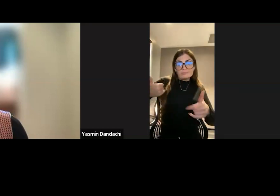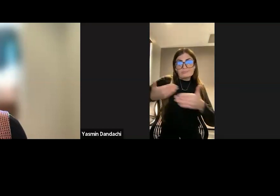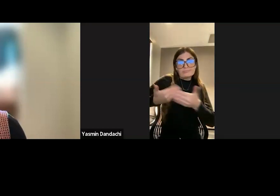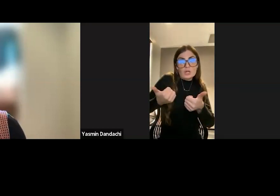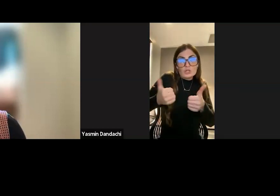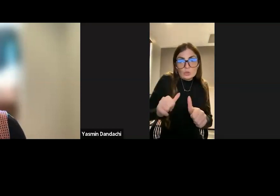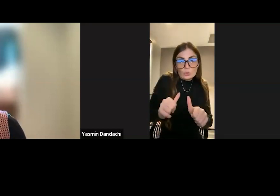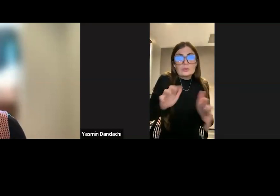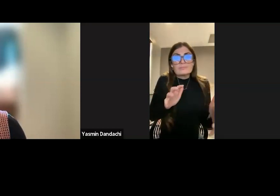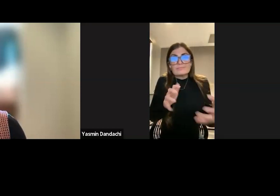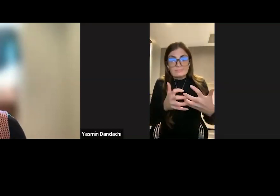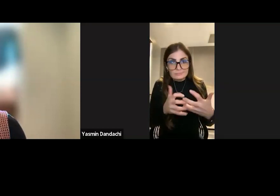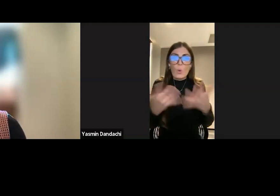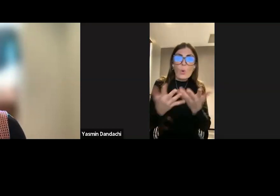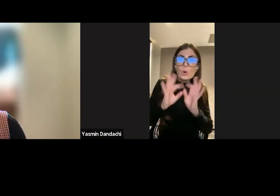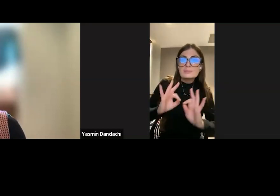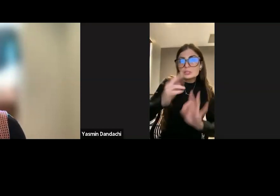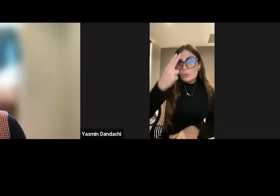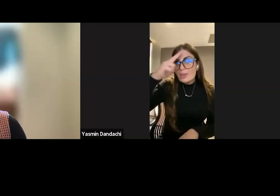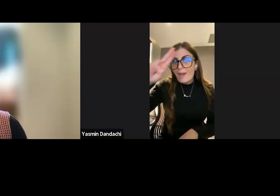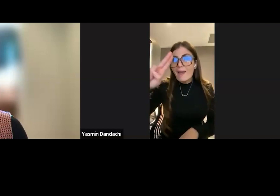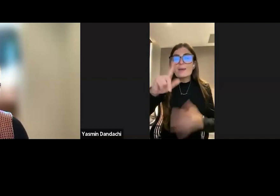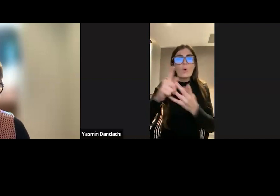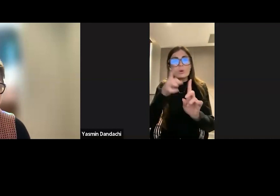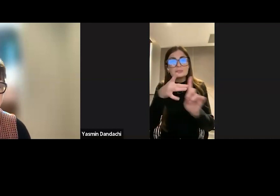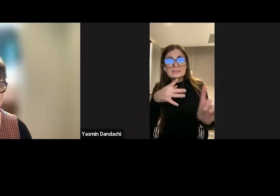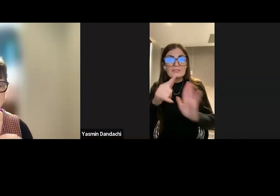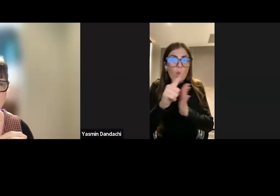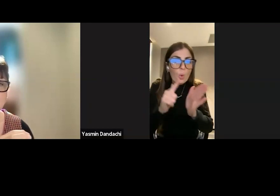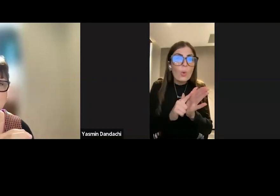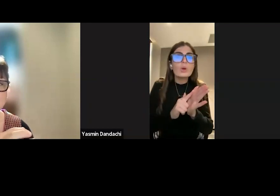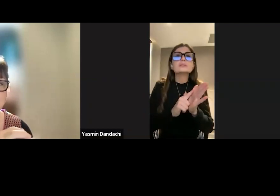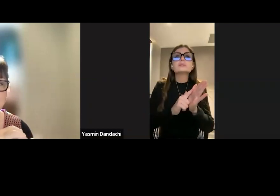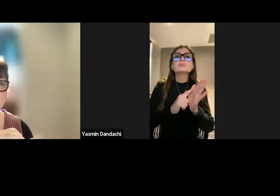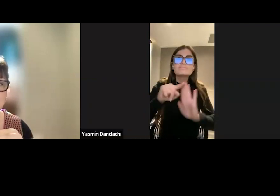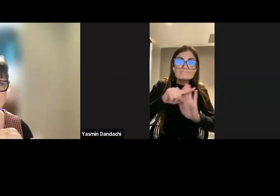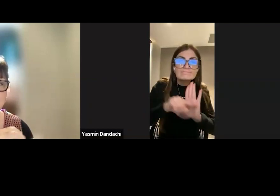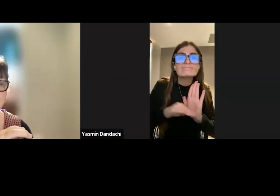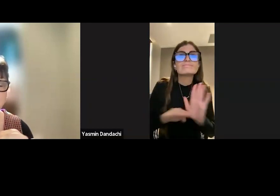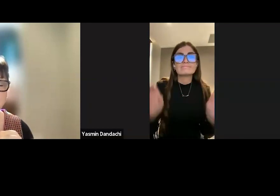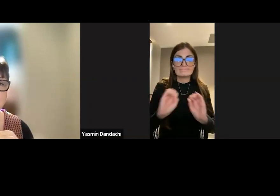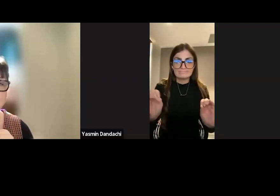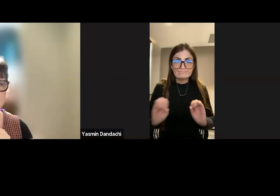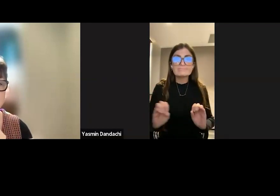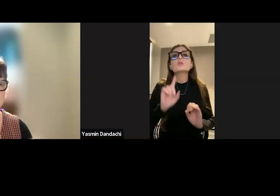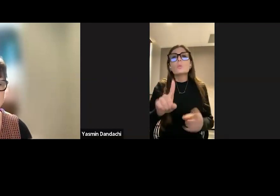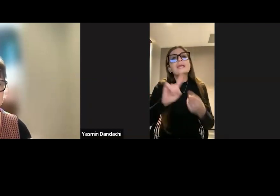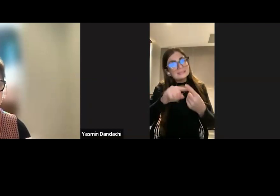it have a special name or even applicable specific laws or legislations, we can see that corporate governance principles